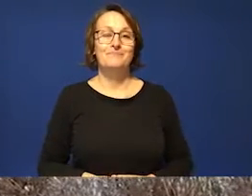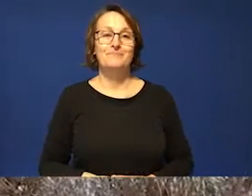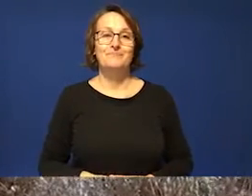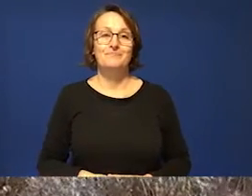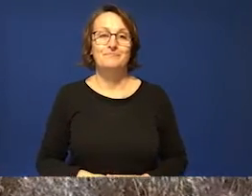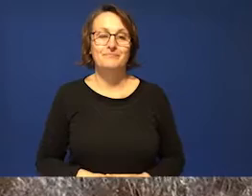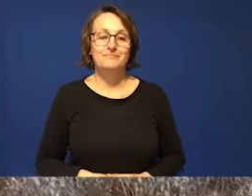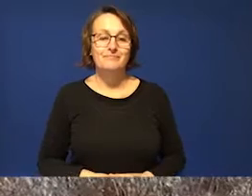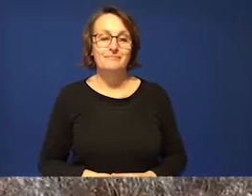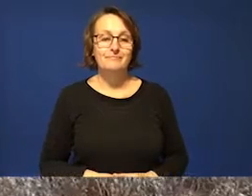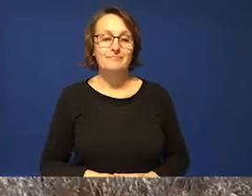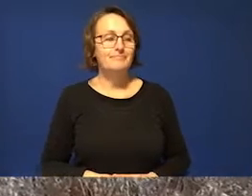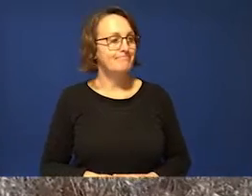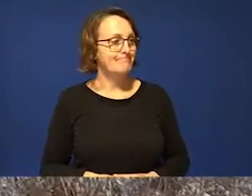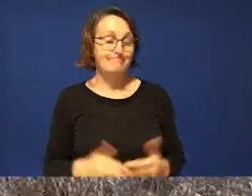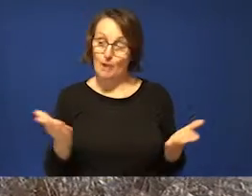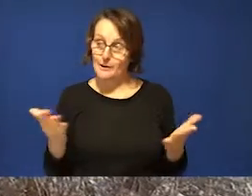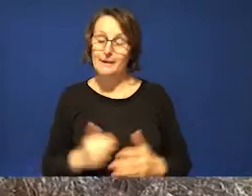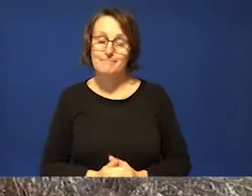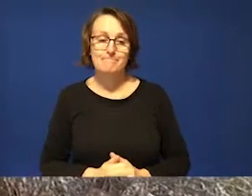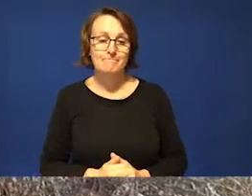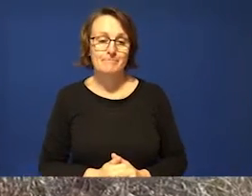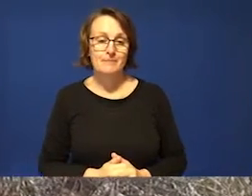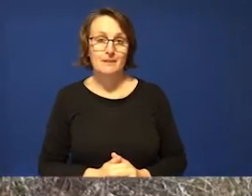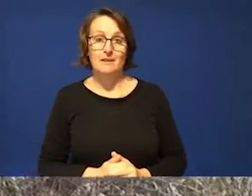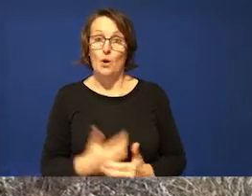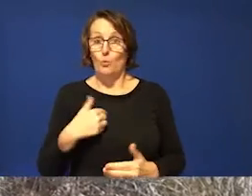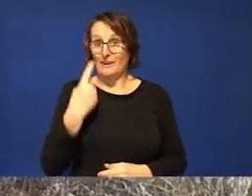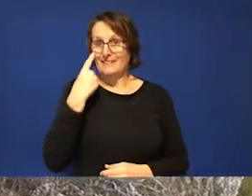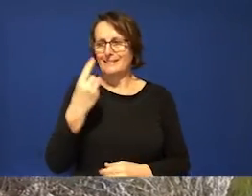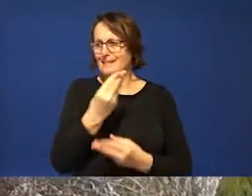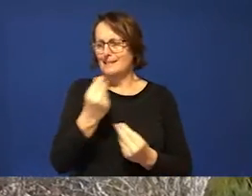What are the, I mean, it's got some very notables.